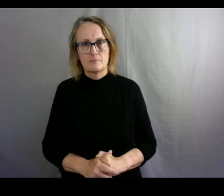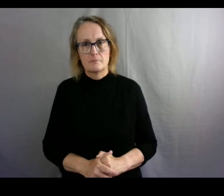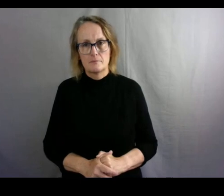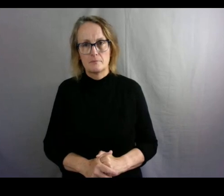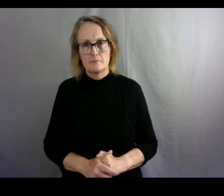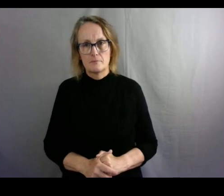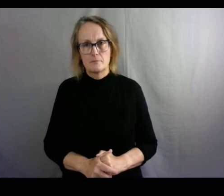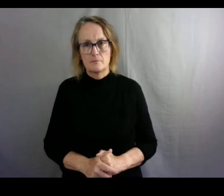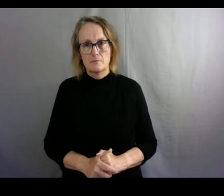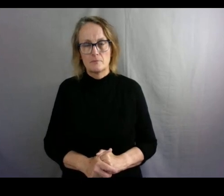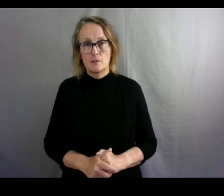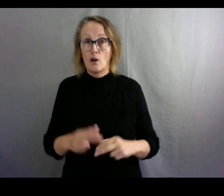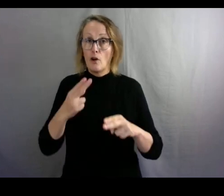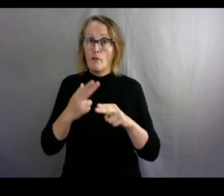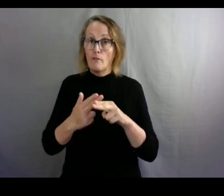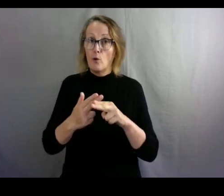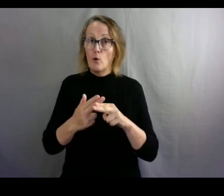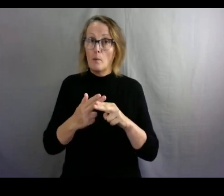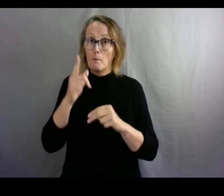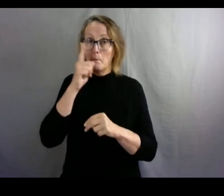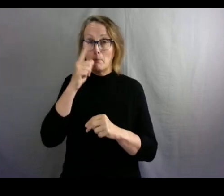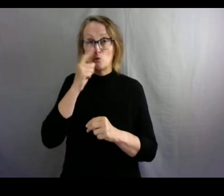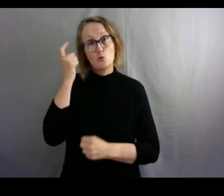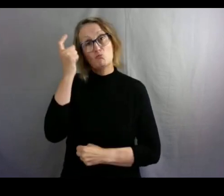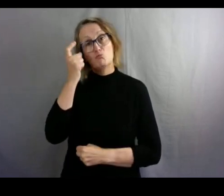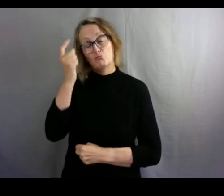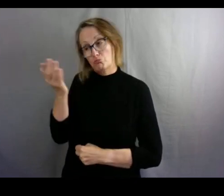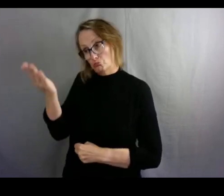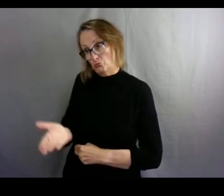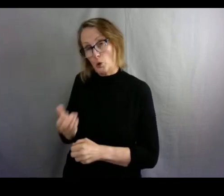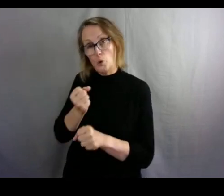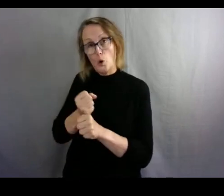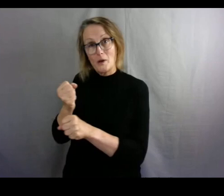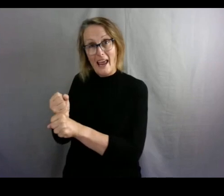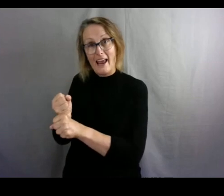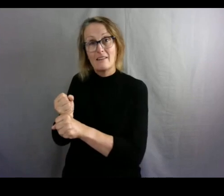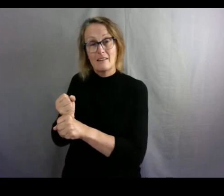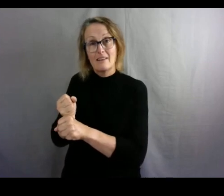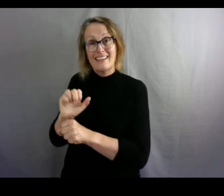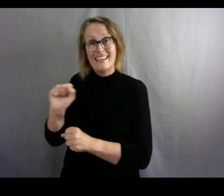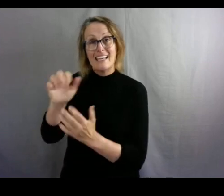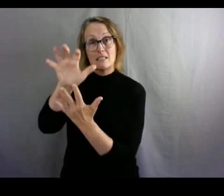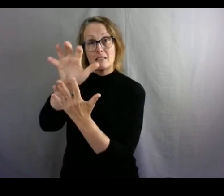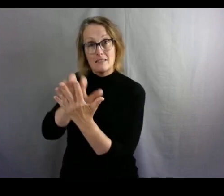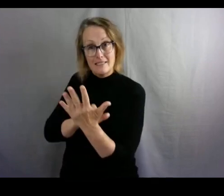thinking about Gauguin is work of fiction. Somerset Maugham novel "The Moon and Sixpence"